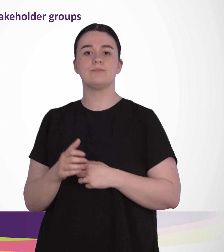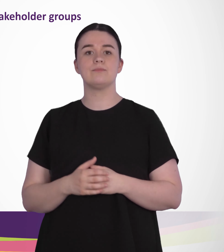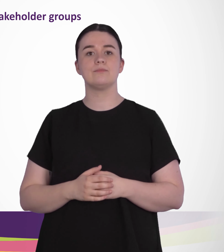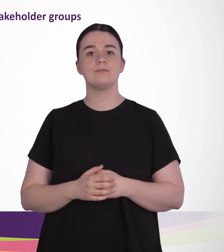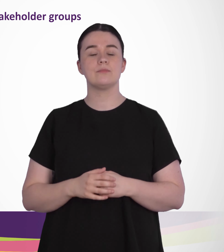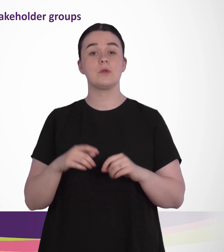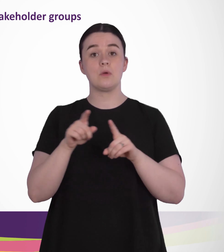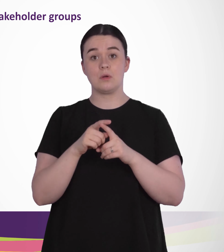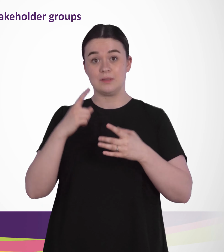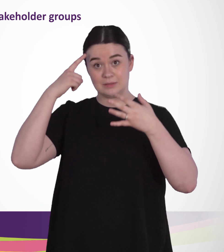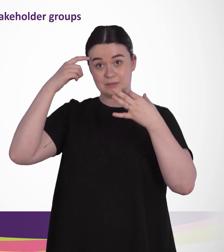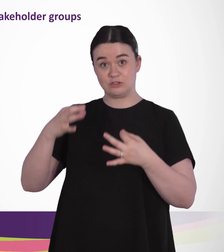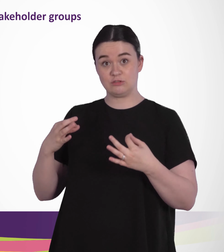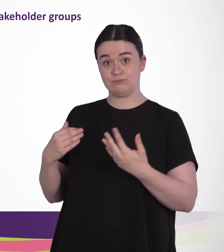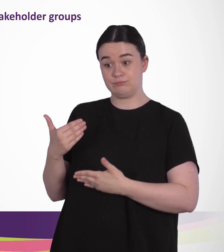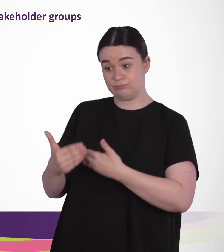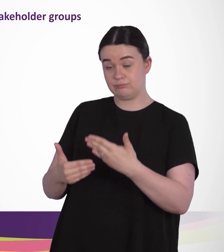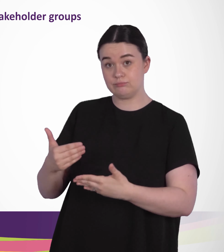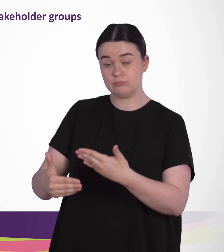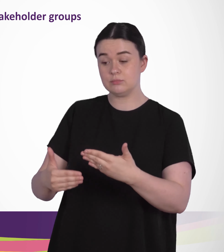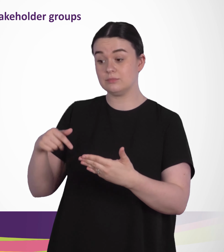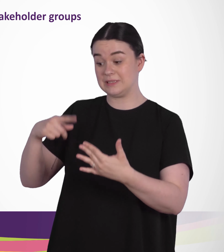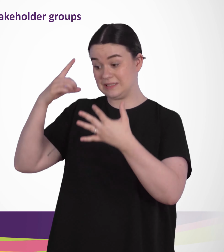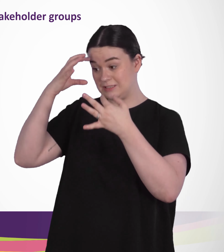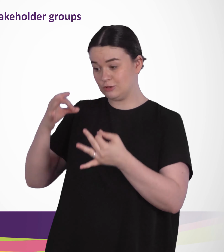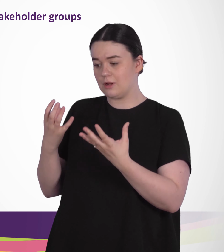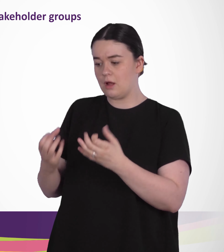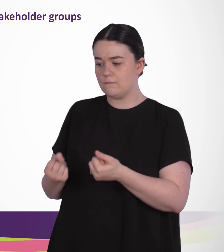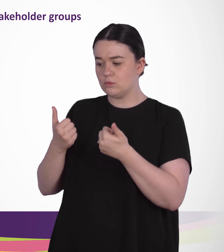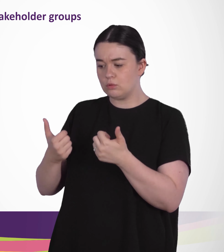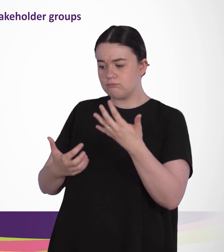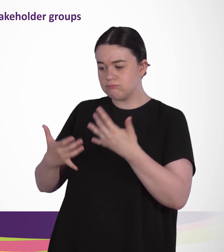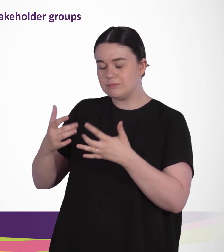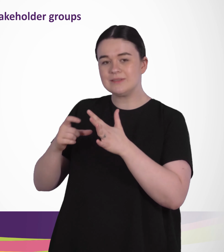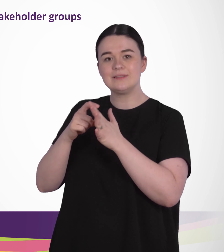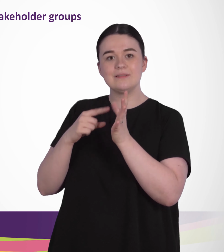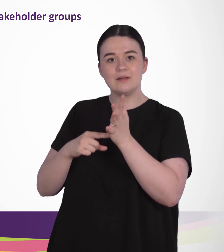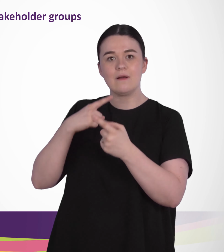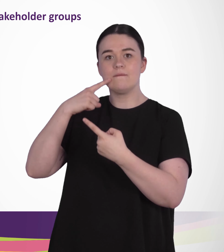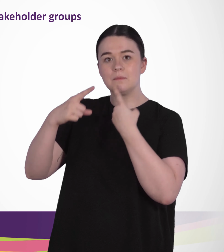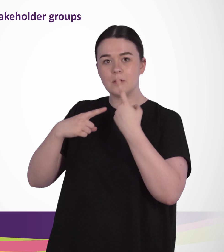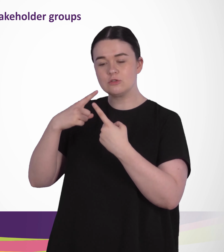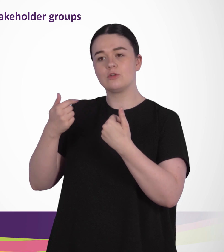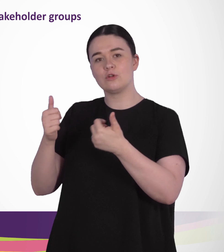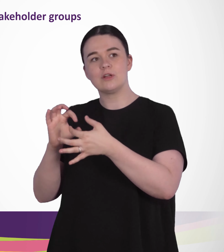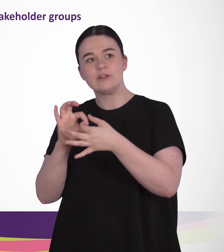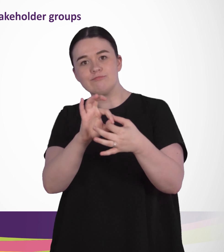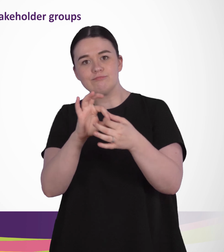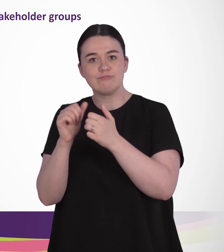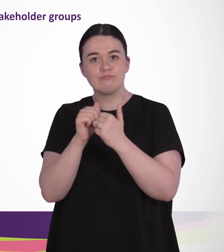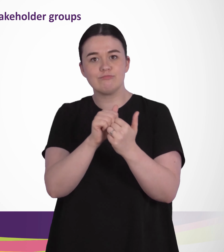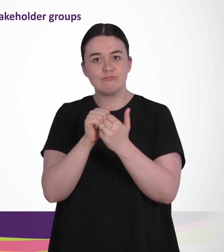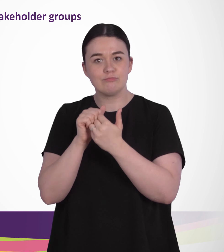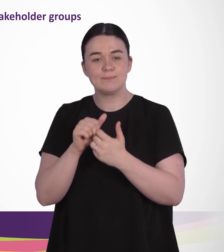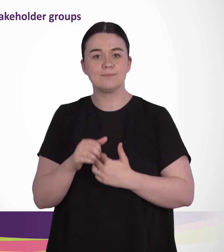with coordinated decision making that is backed by data sharing.